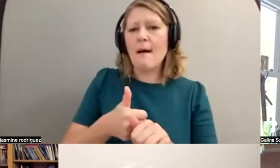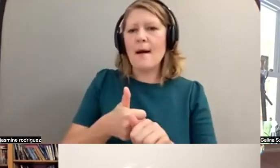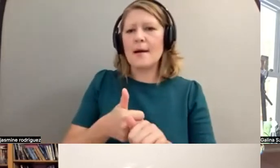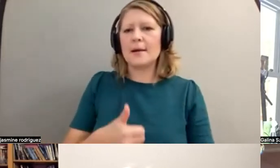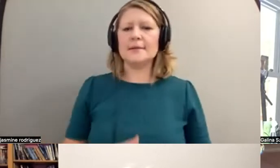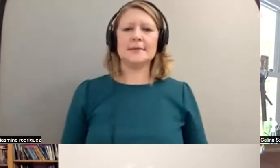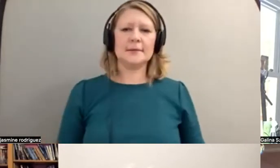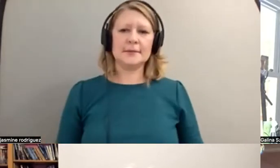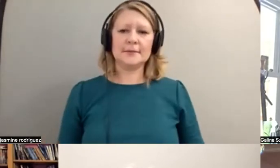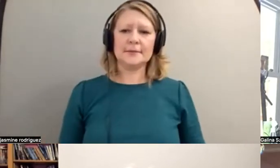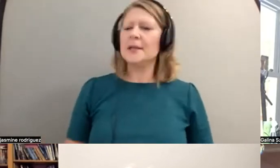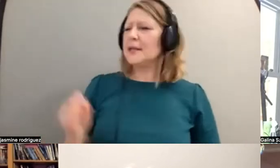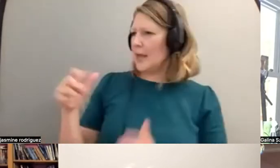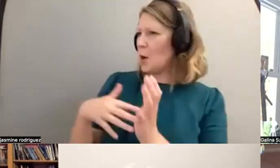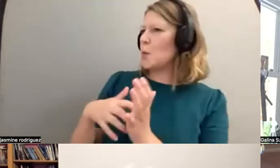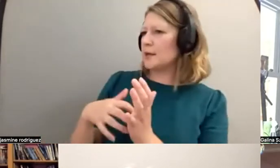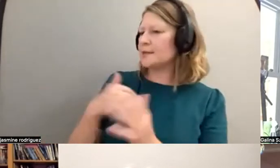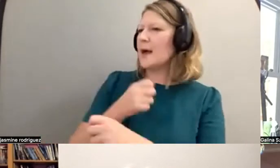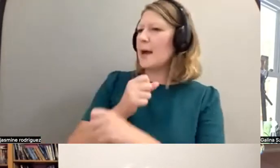not something you need to change, just something you need to strengthen,